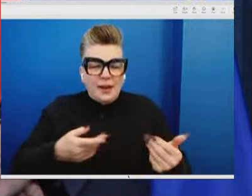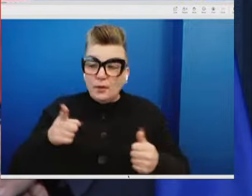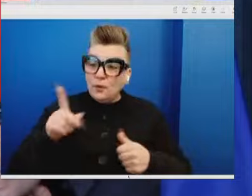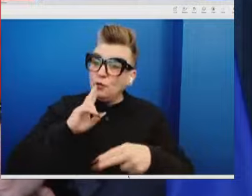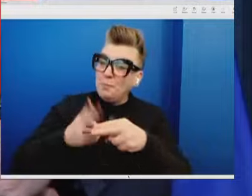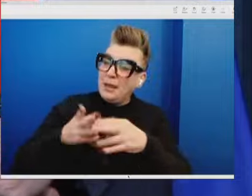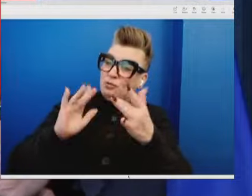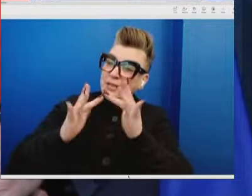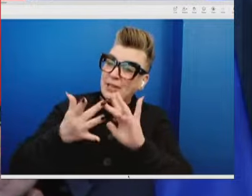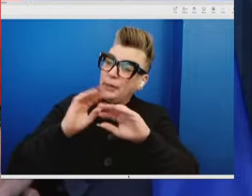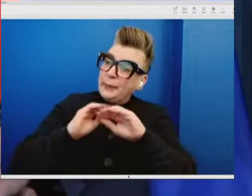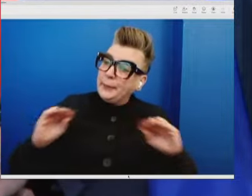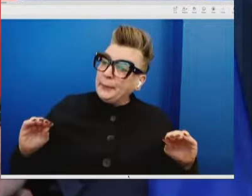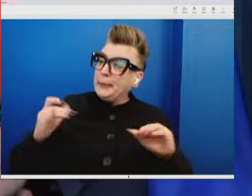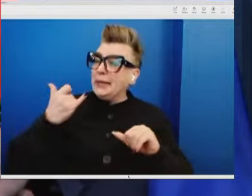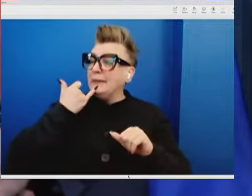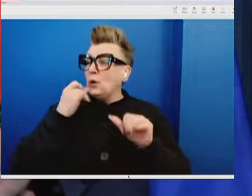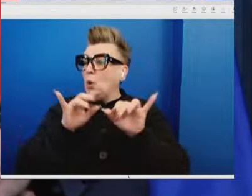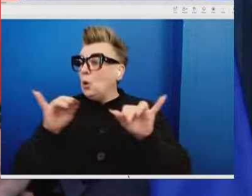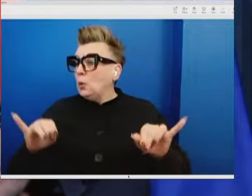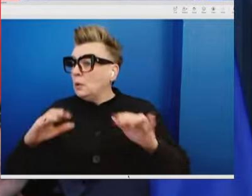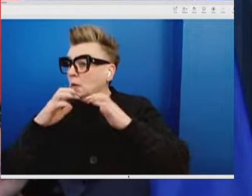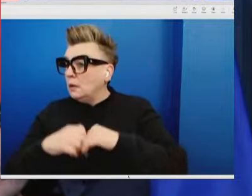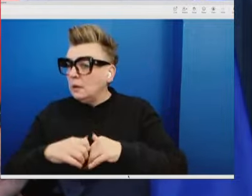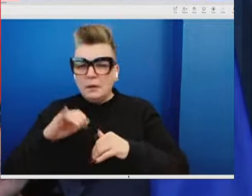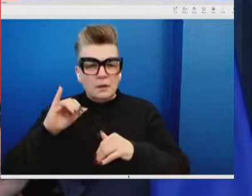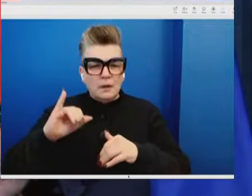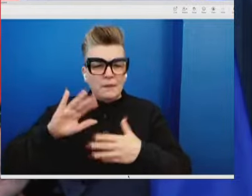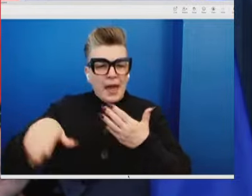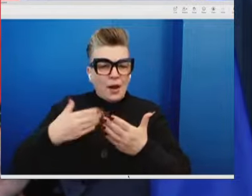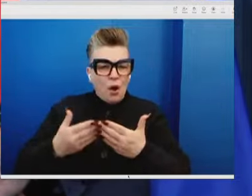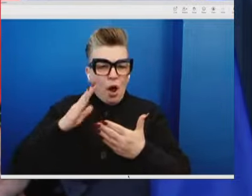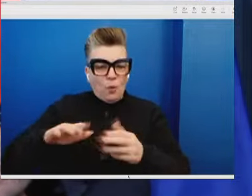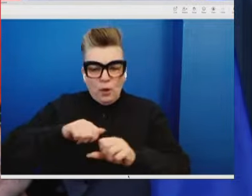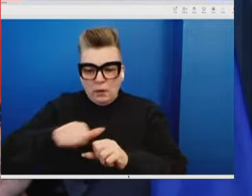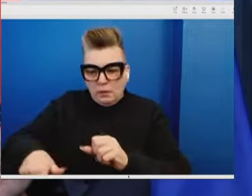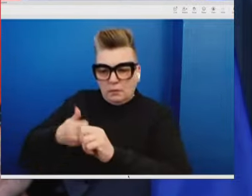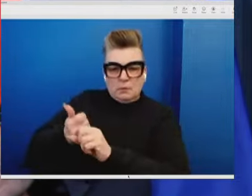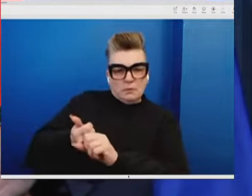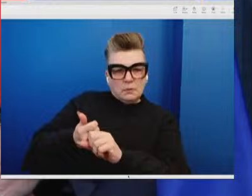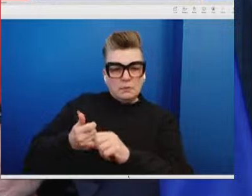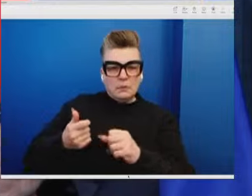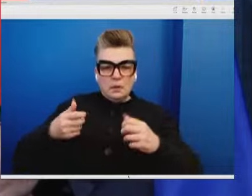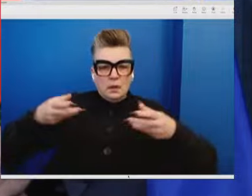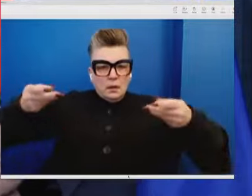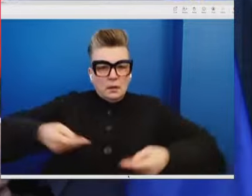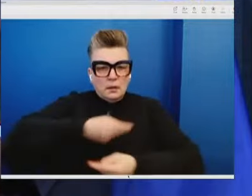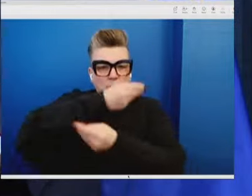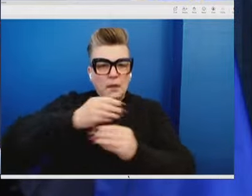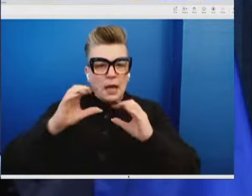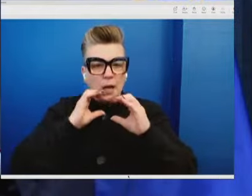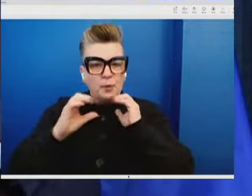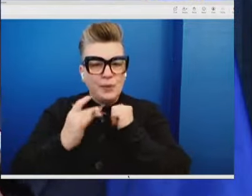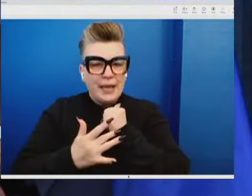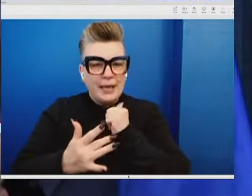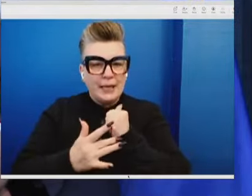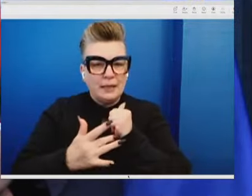behind the scenes because the systems are now going to start talking to each other, which has never happened before. In the past, before this administration,